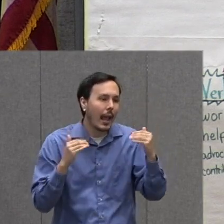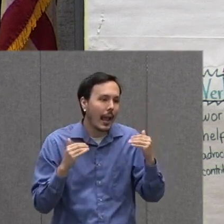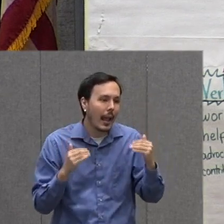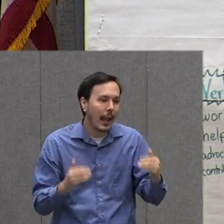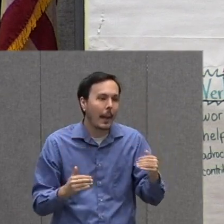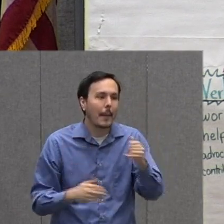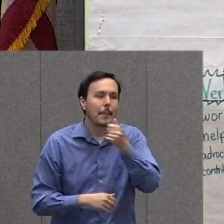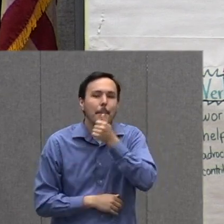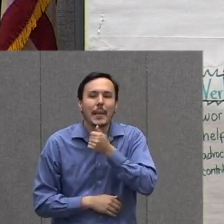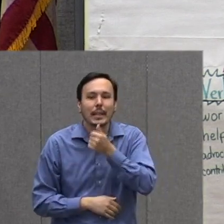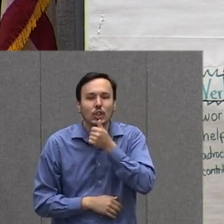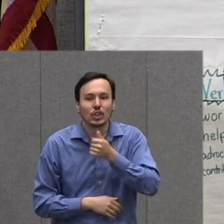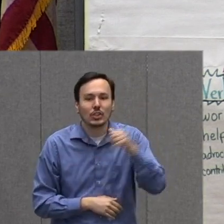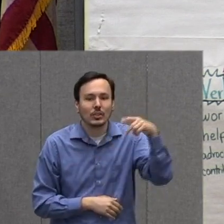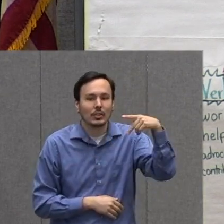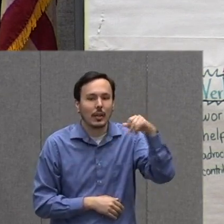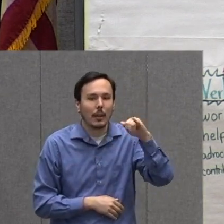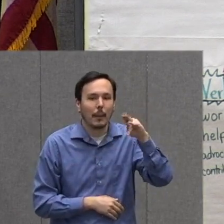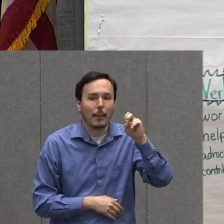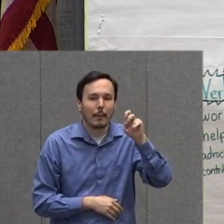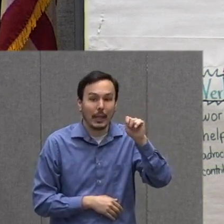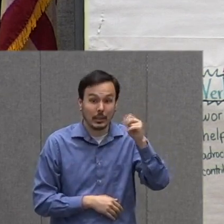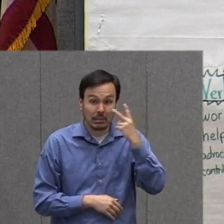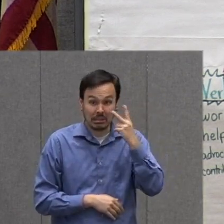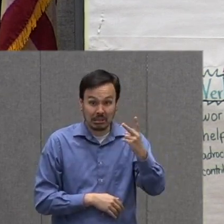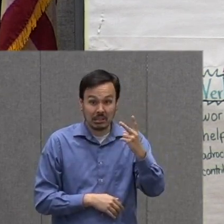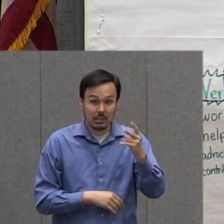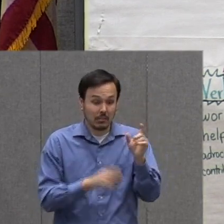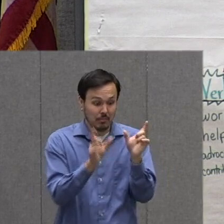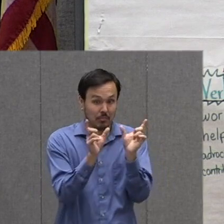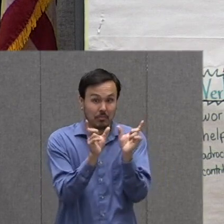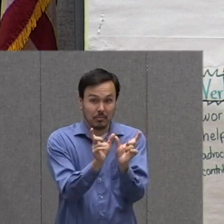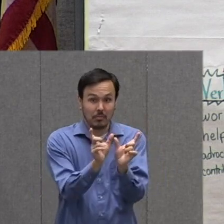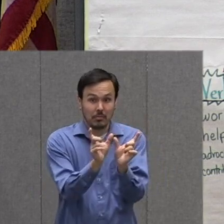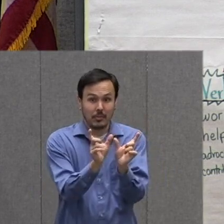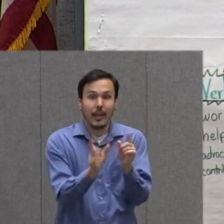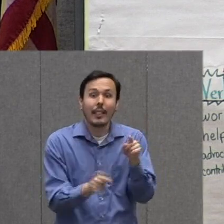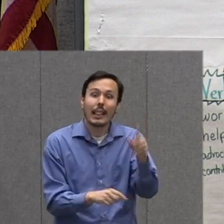Notice how I put them next to each other. They're going to begin my sentence.